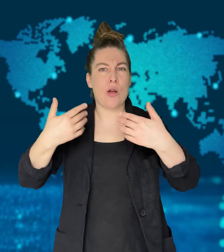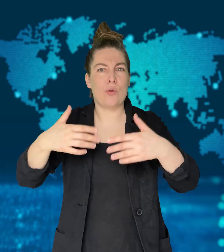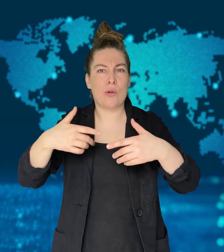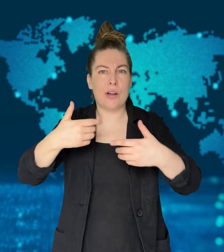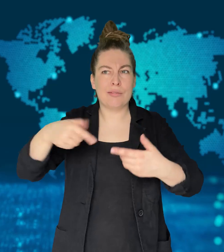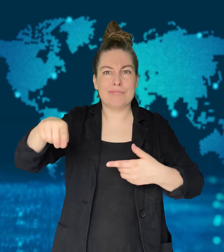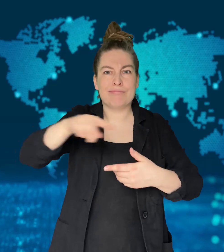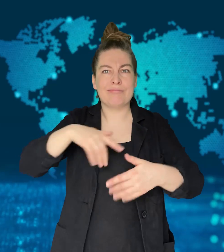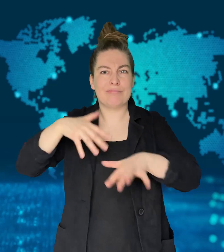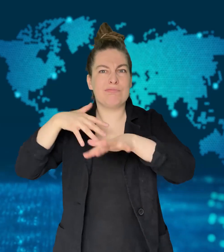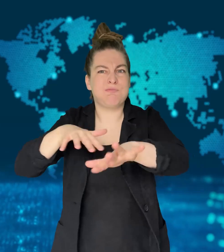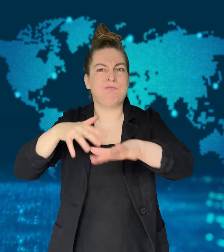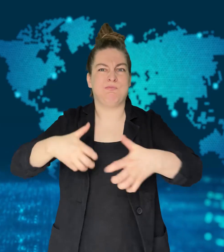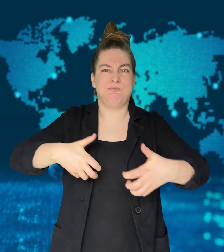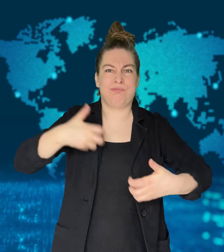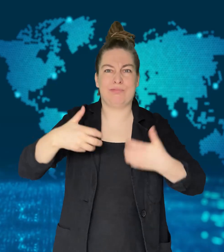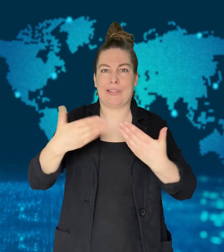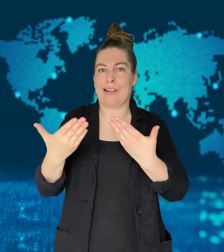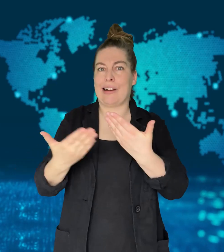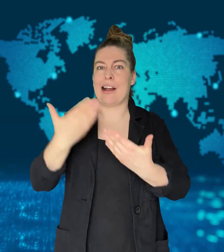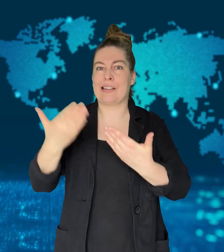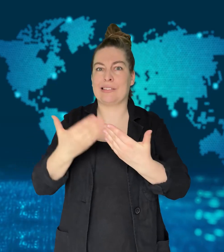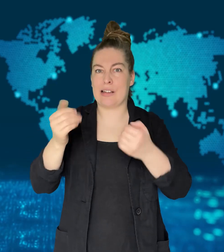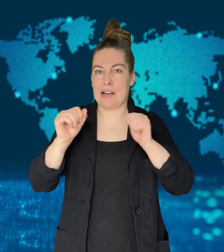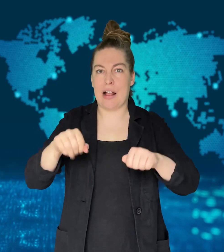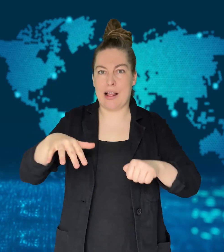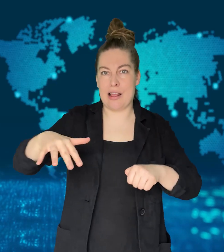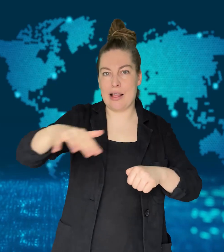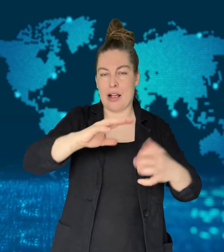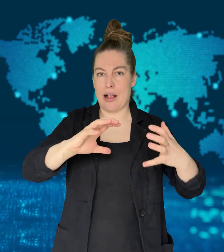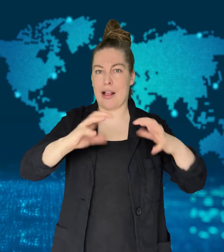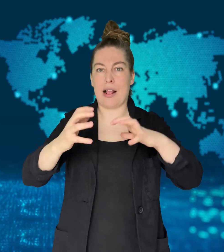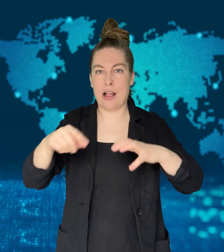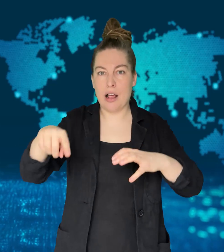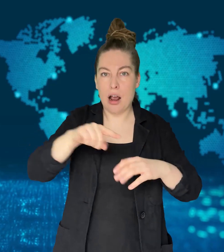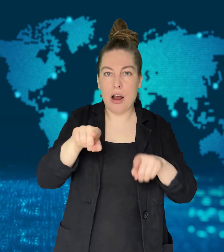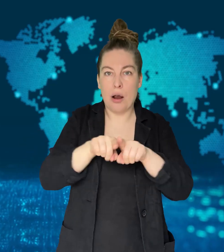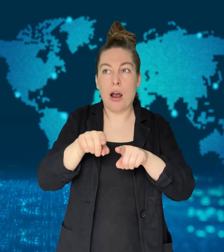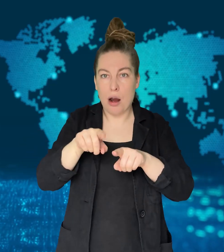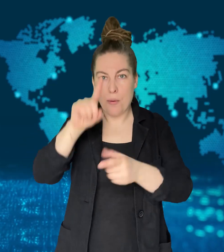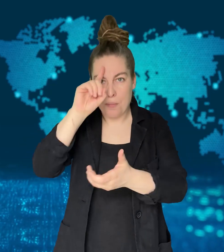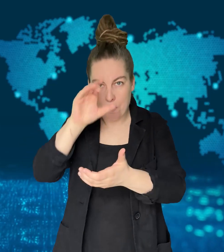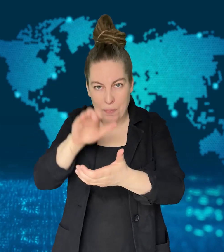their base and deceiving the public."